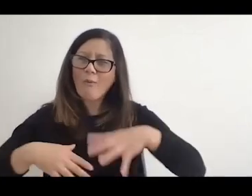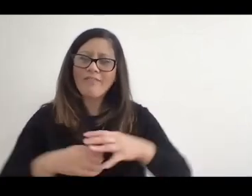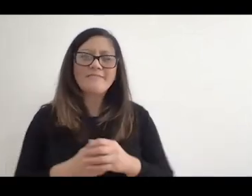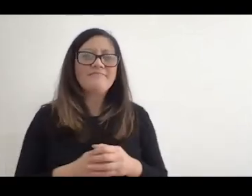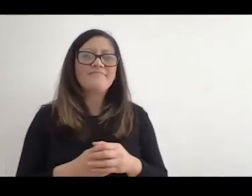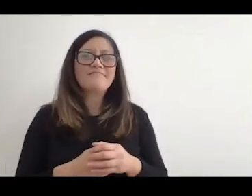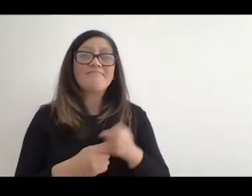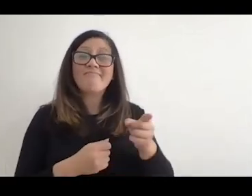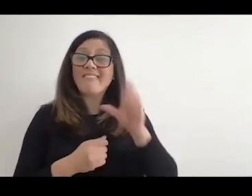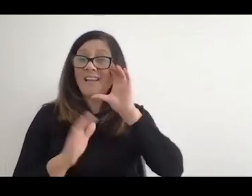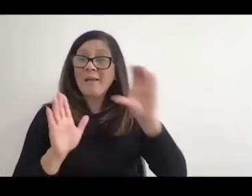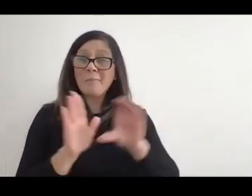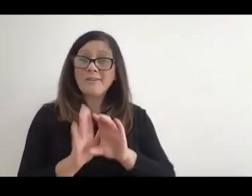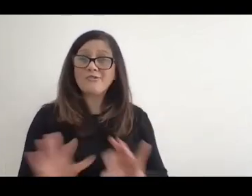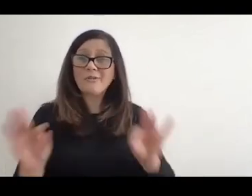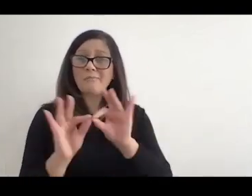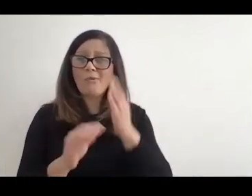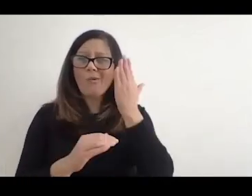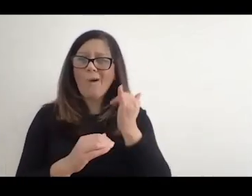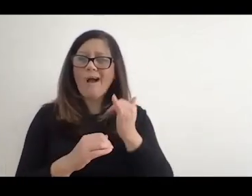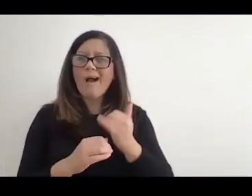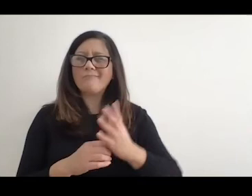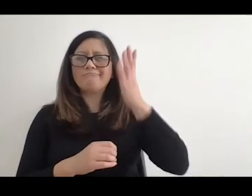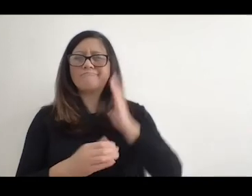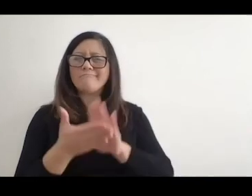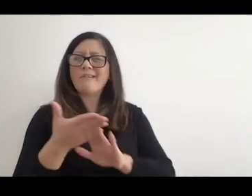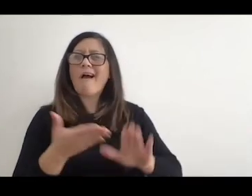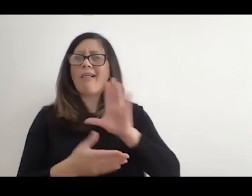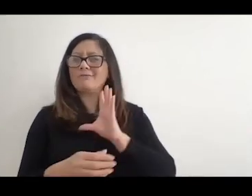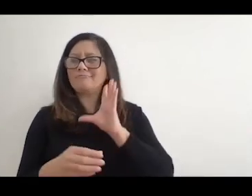because I was participating in scholarship pageants in college.